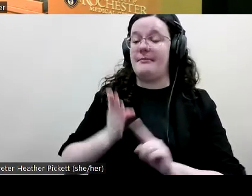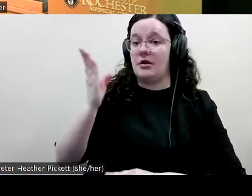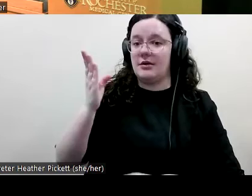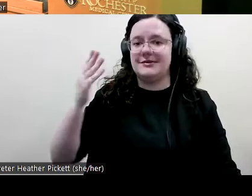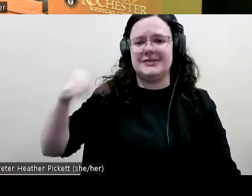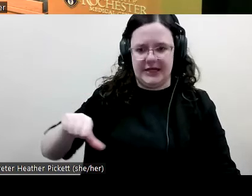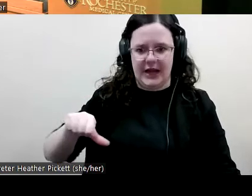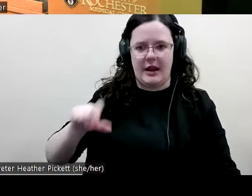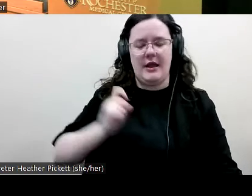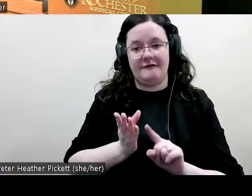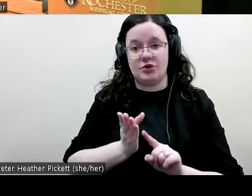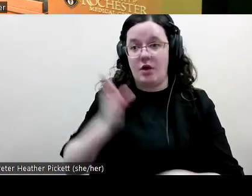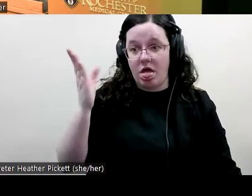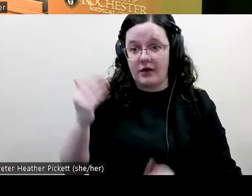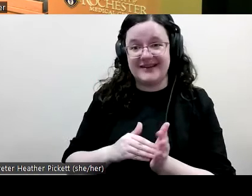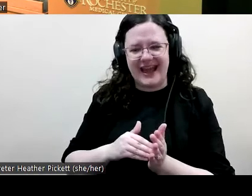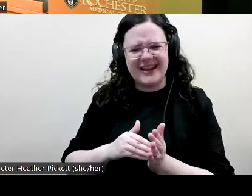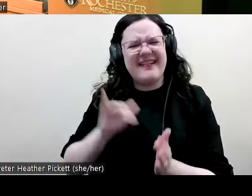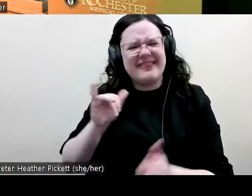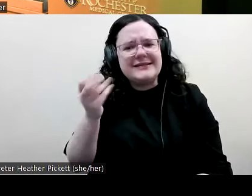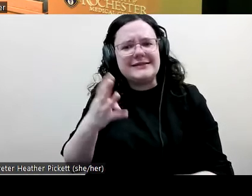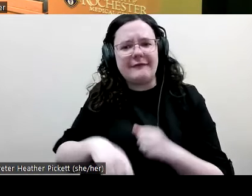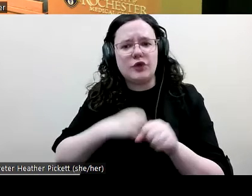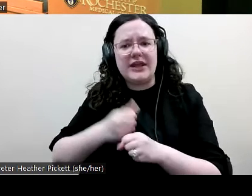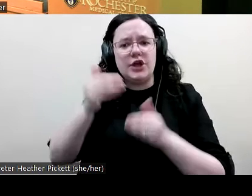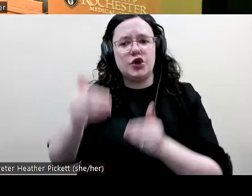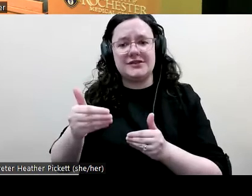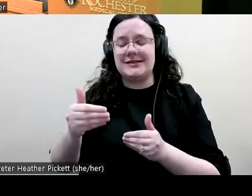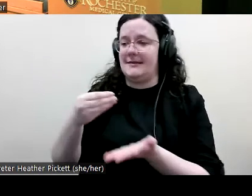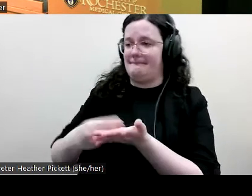family doesn't have any income you might have to take off as a parent you might have to take off of